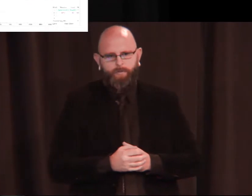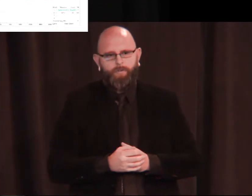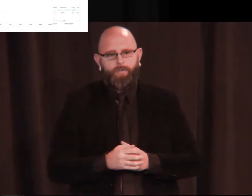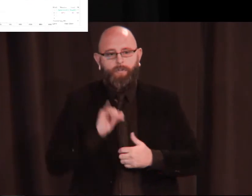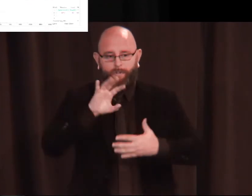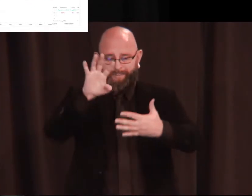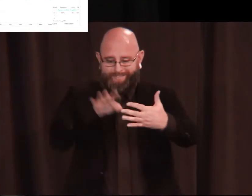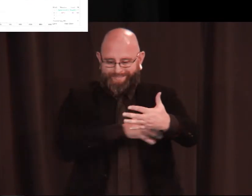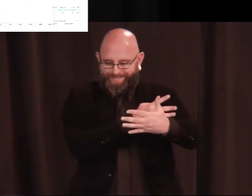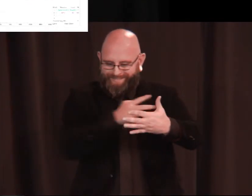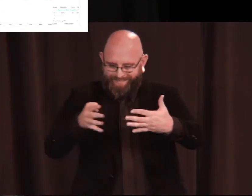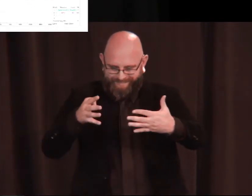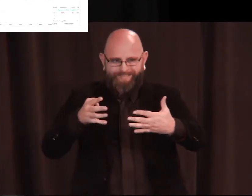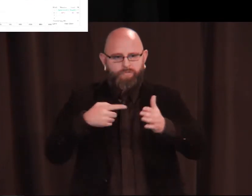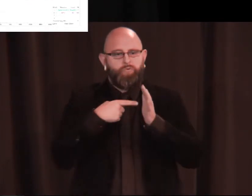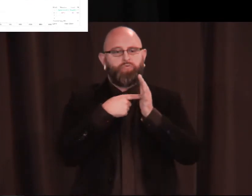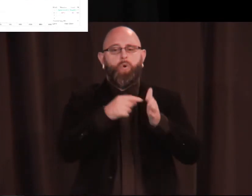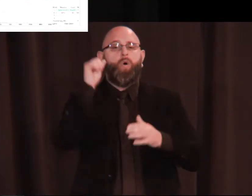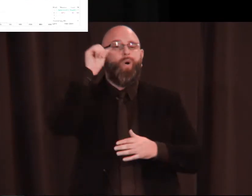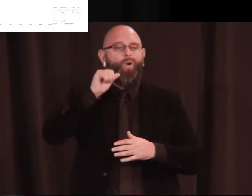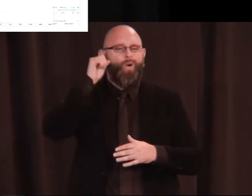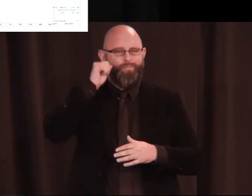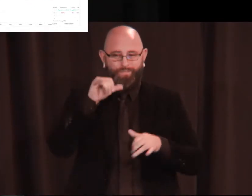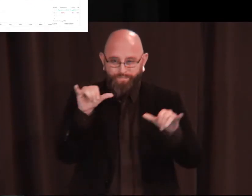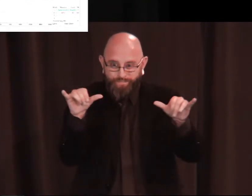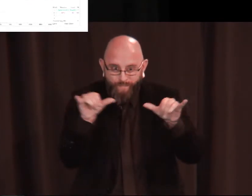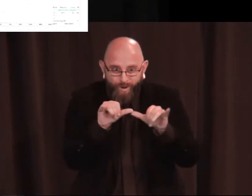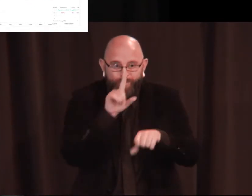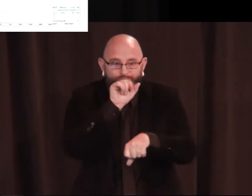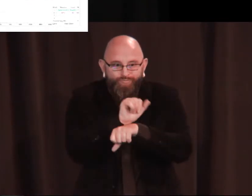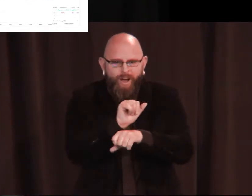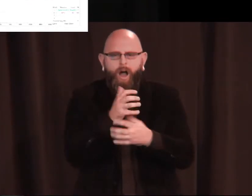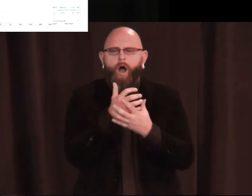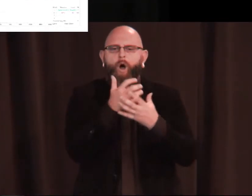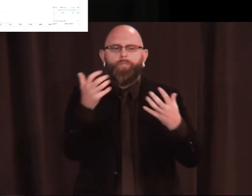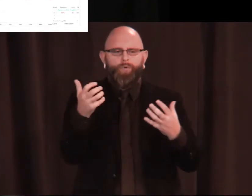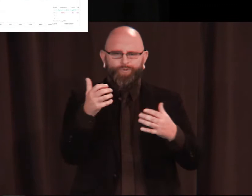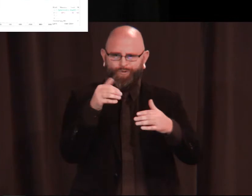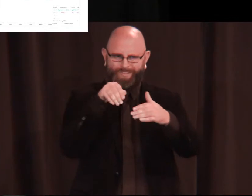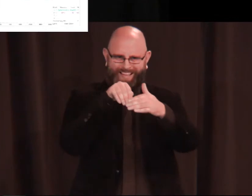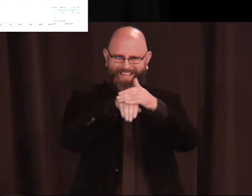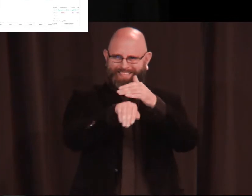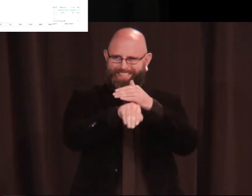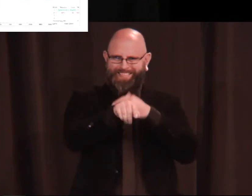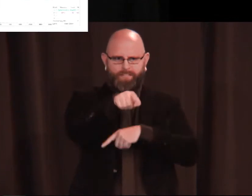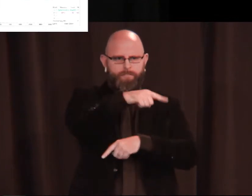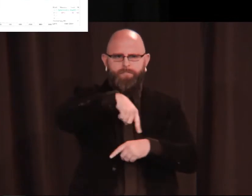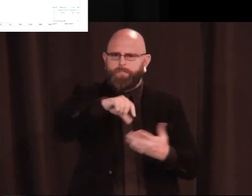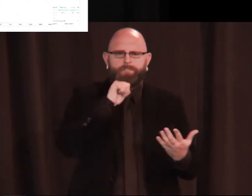It doesn't really give us a full picture of how much access these children have to speech sounds.